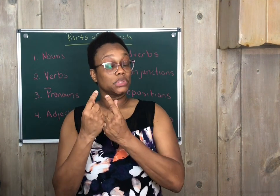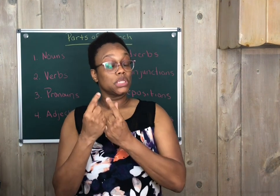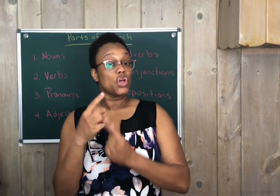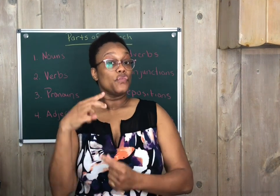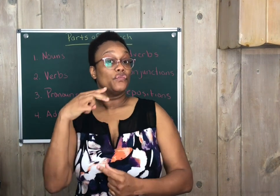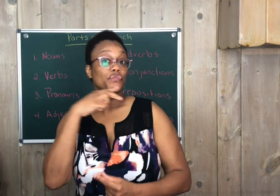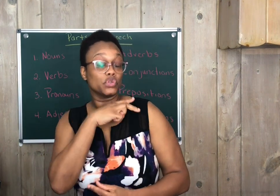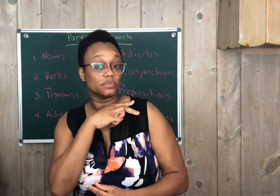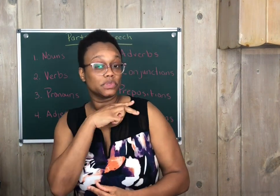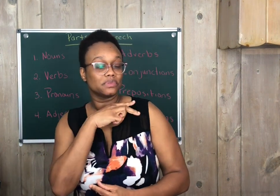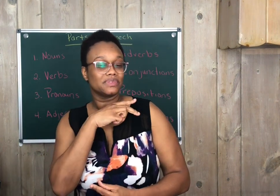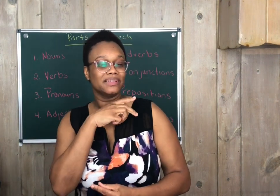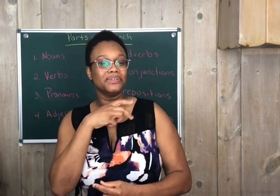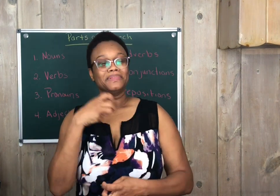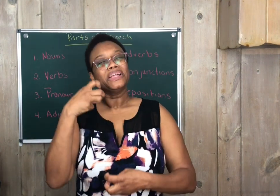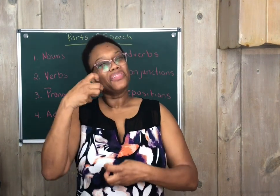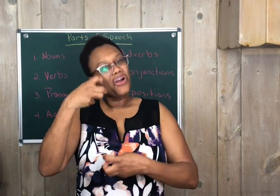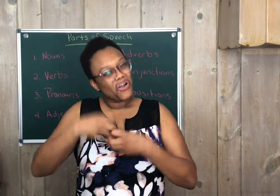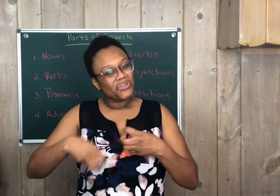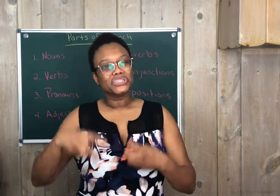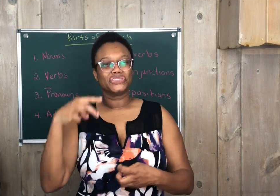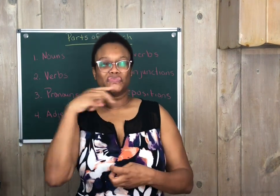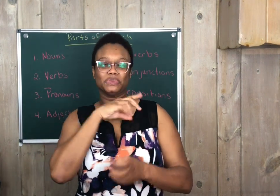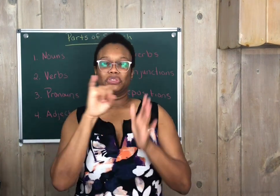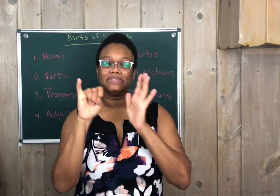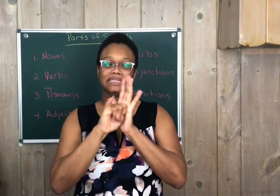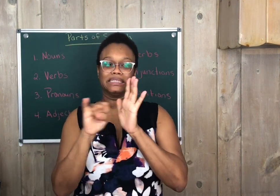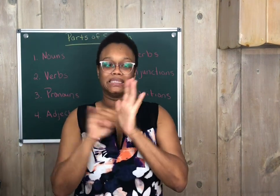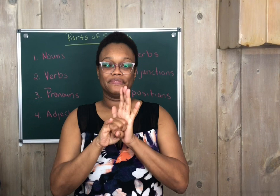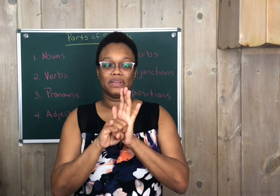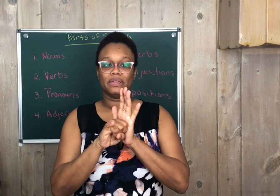Now there is another group of verbs they're a little harder to identify